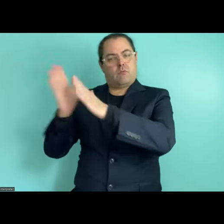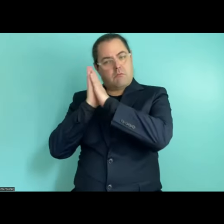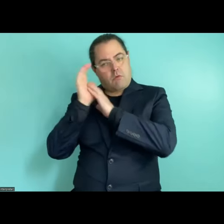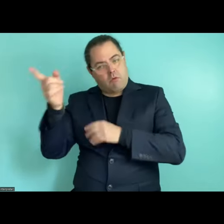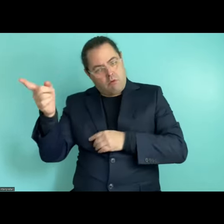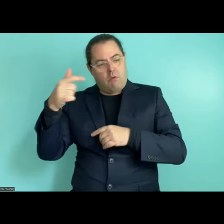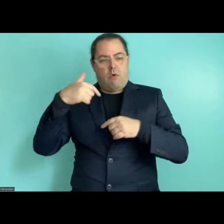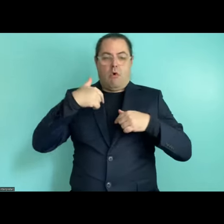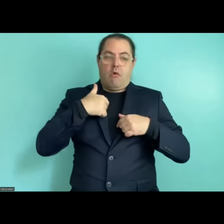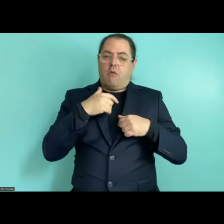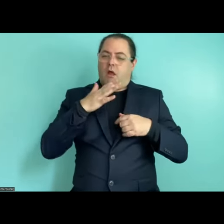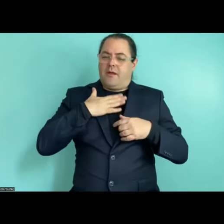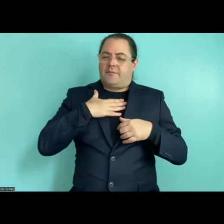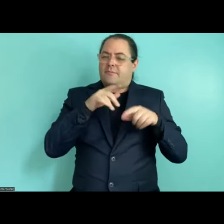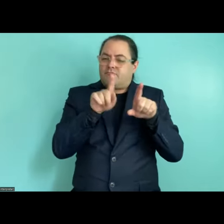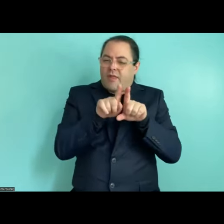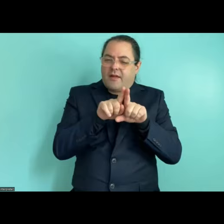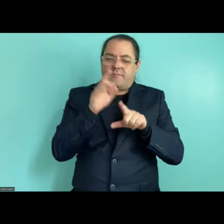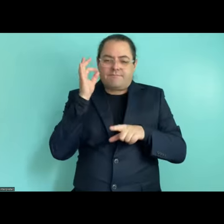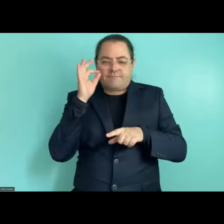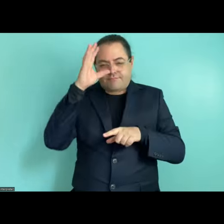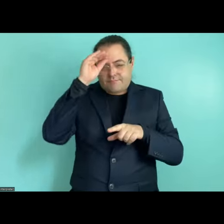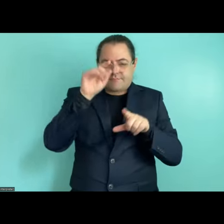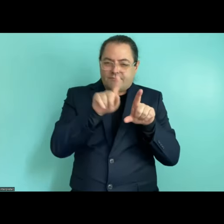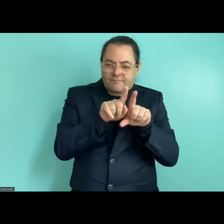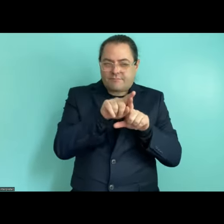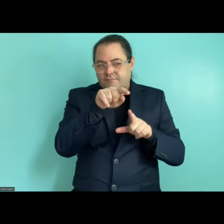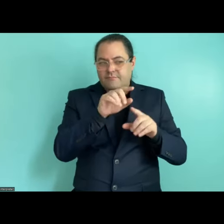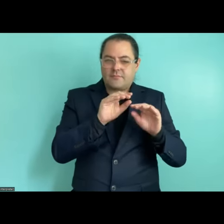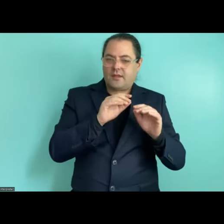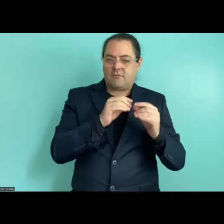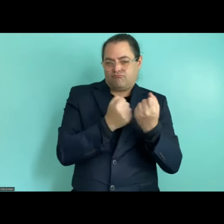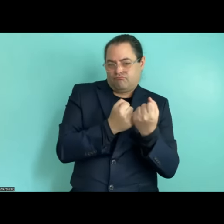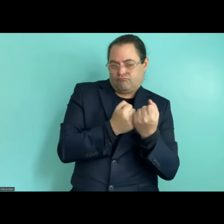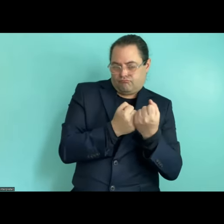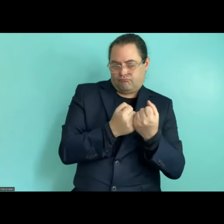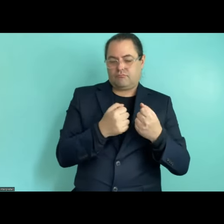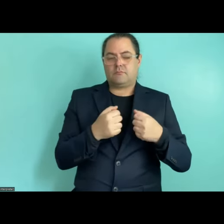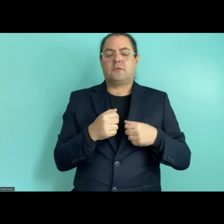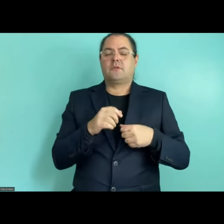14:22:44 The other candidate said, I had never seen or test a computer before training accident